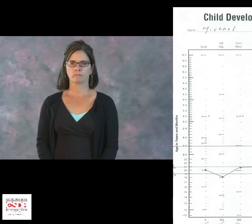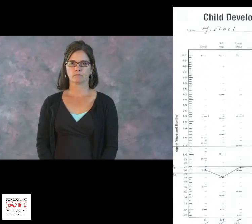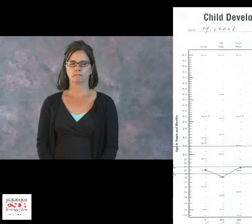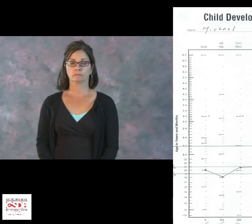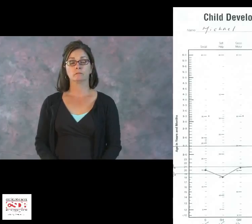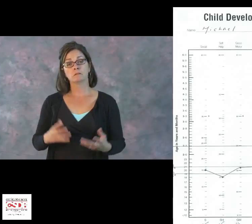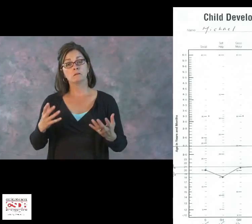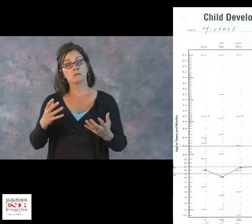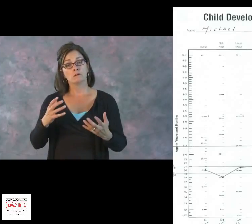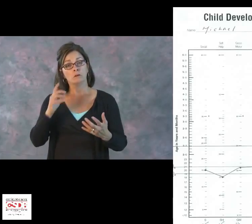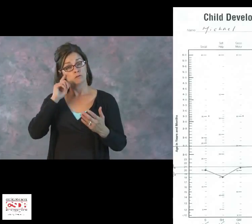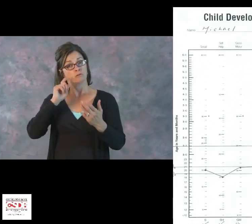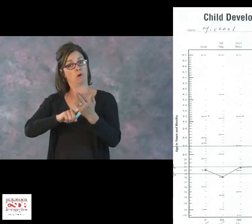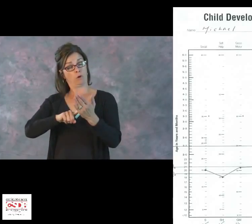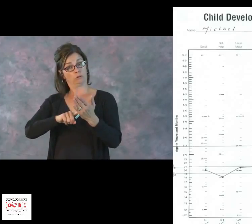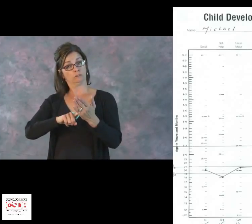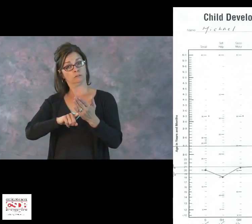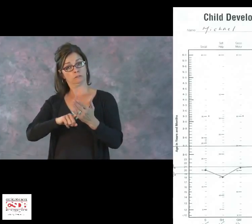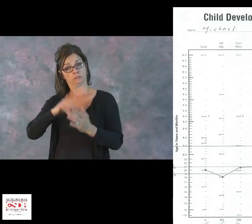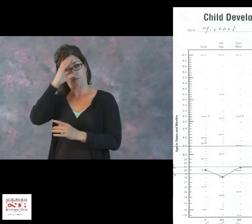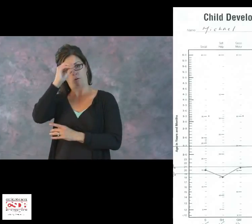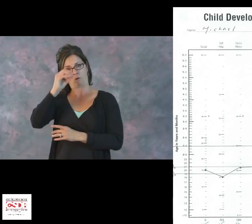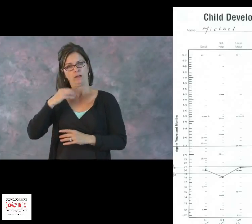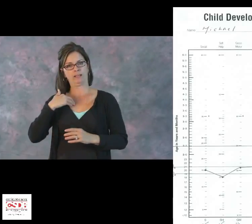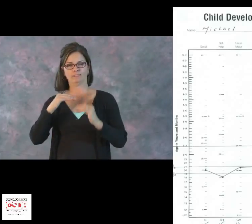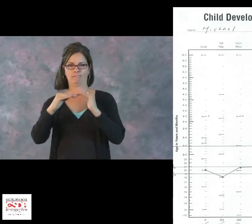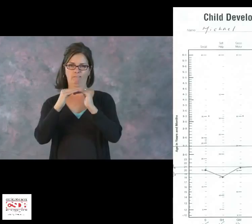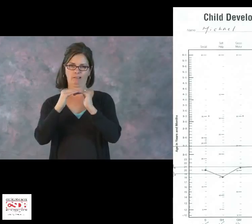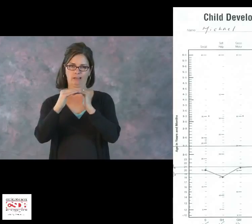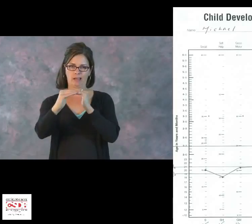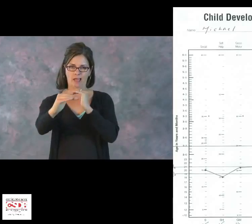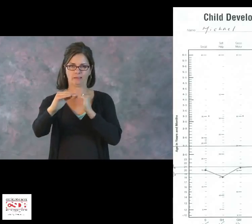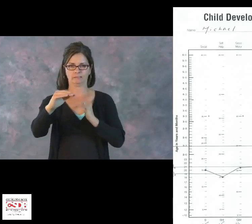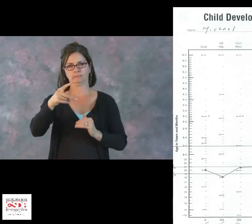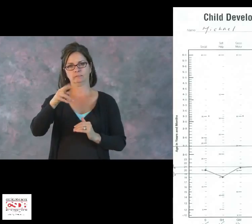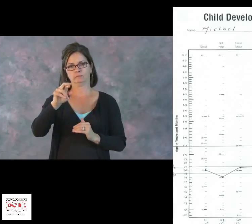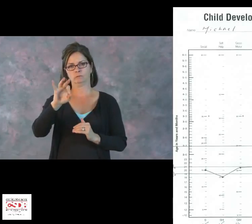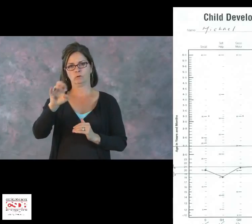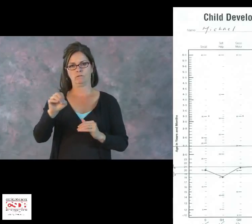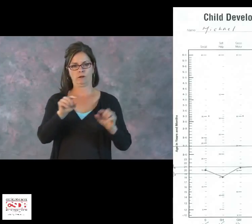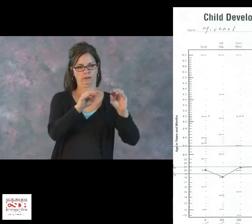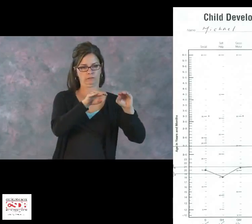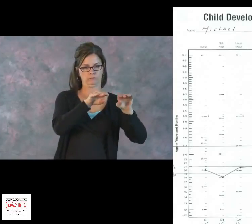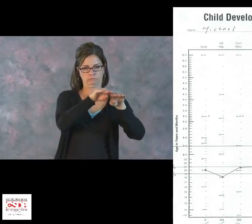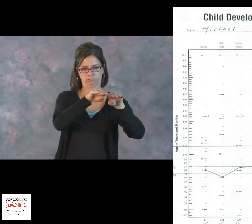We see that Michael has a rather flat profile, unlike Jack, who had a lot of variation